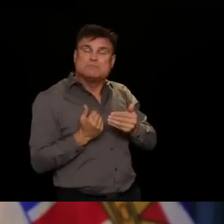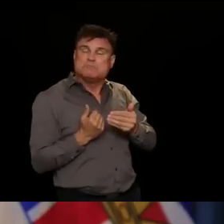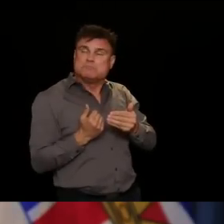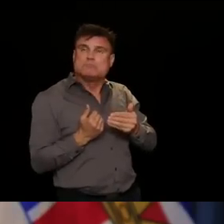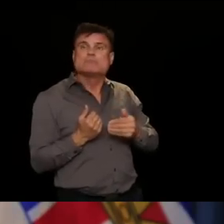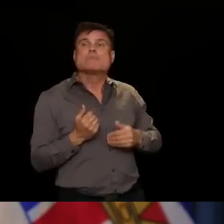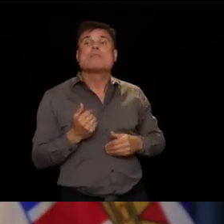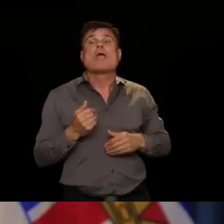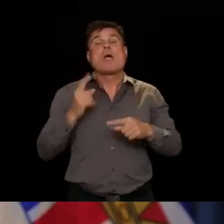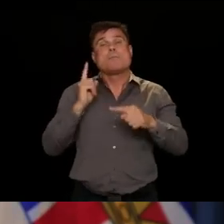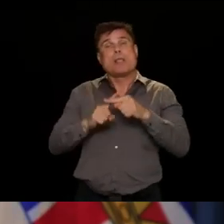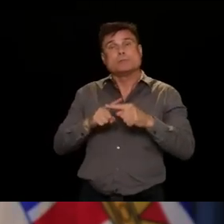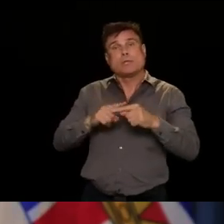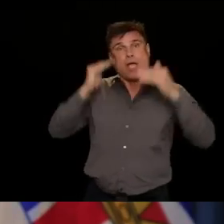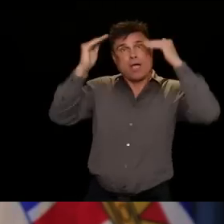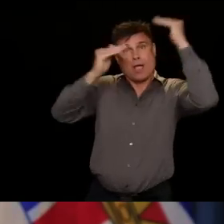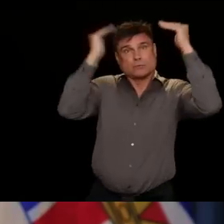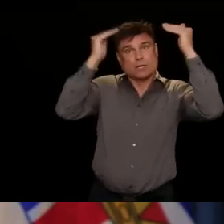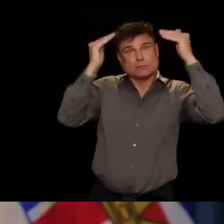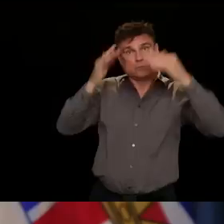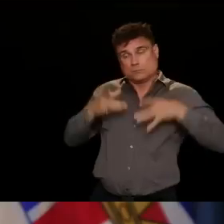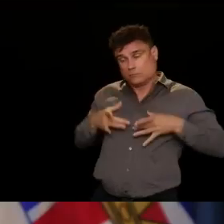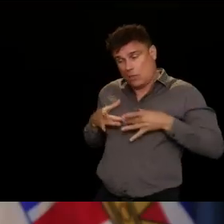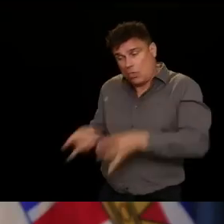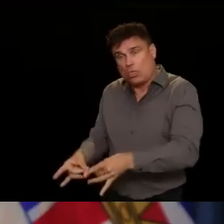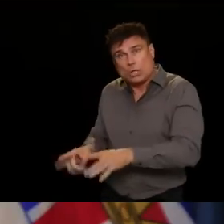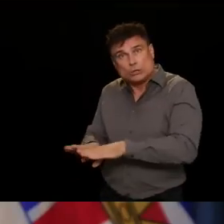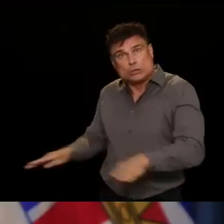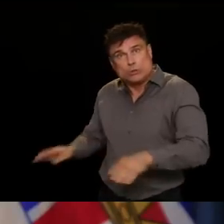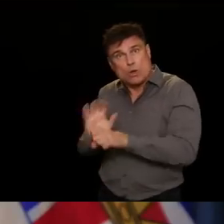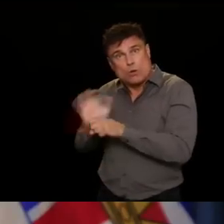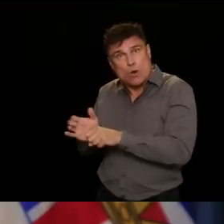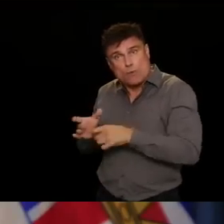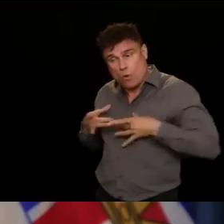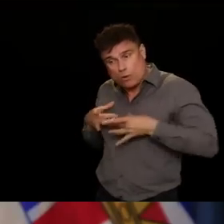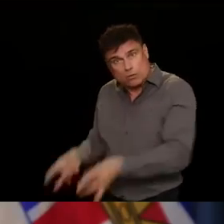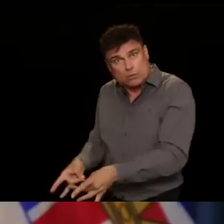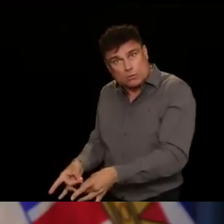people to adults and from adults to young people. The bottom line with it